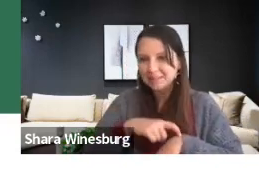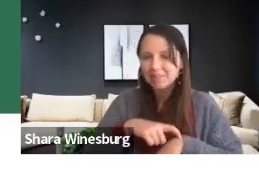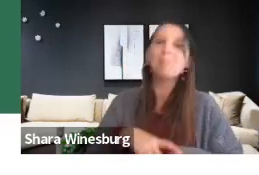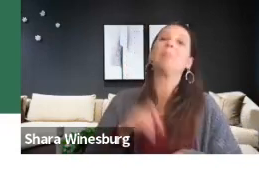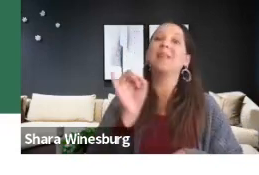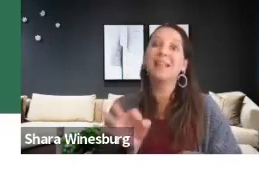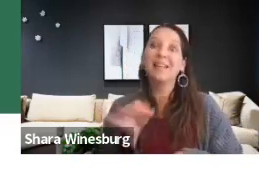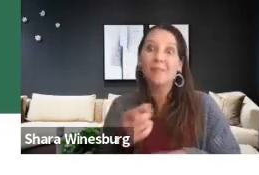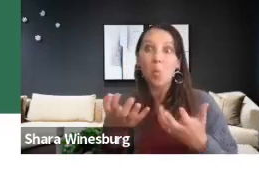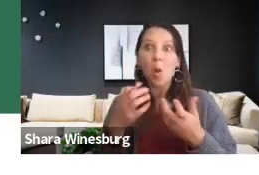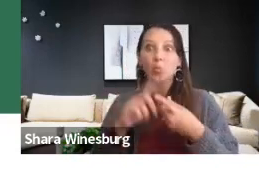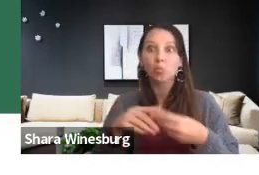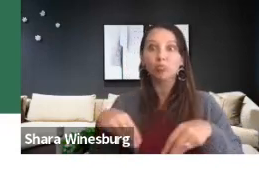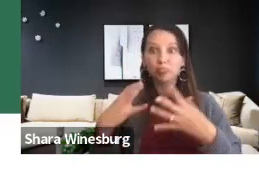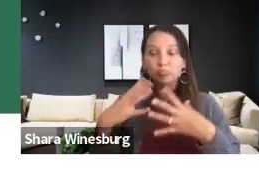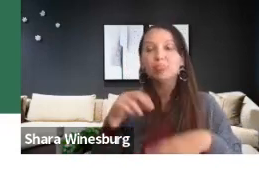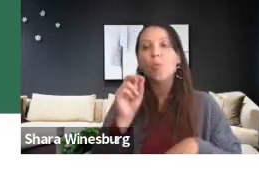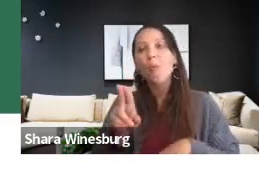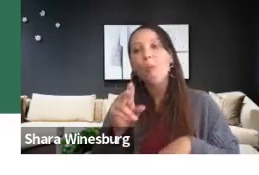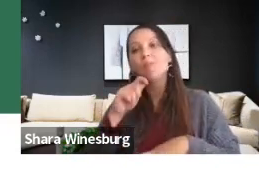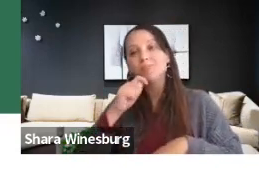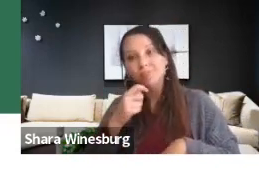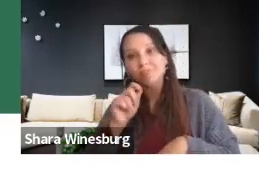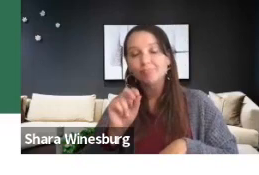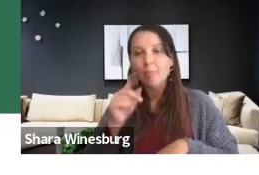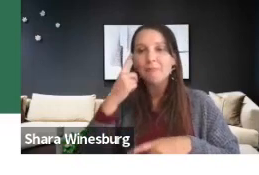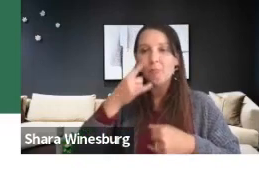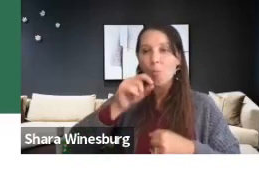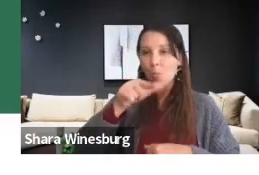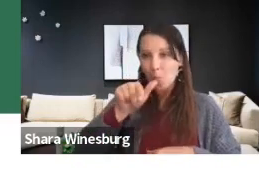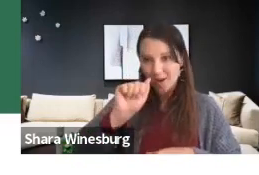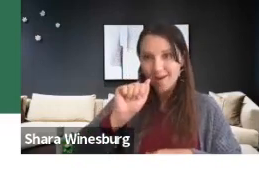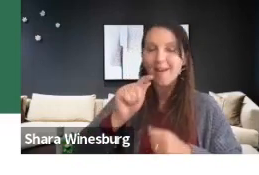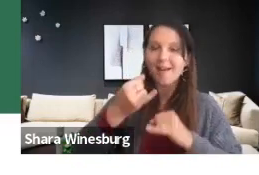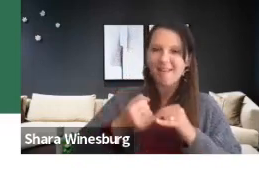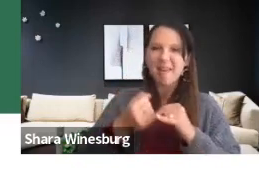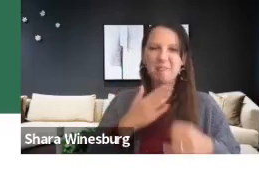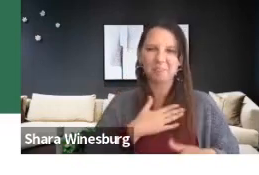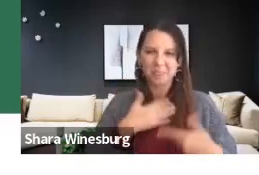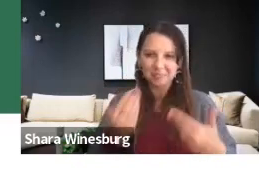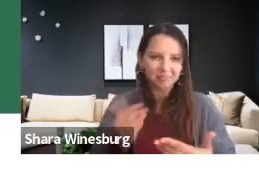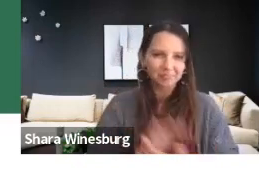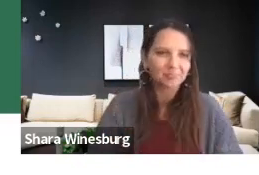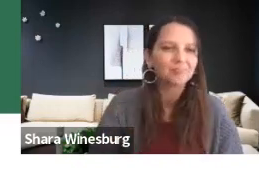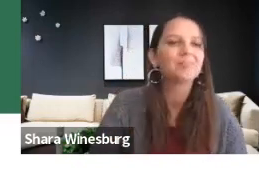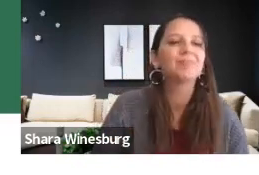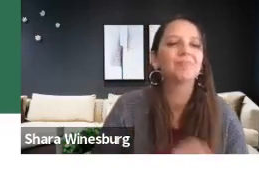your video is muted or turned off as well. If you'd like to unmute for the Q&A, feel free to do so.